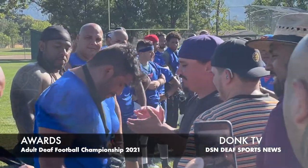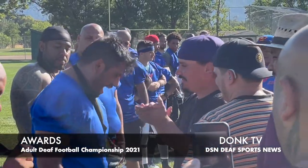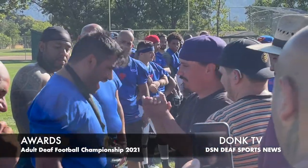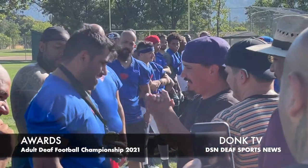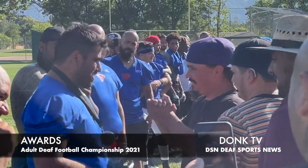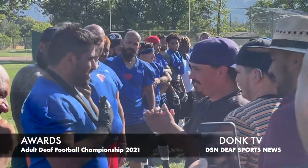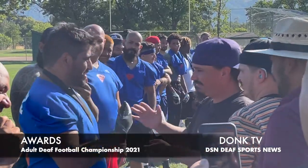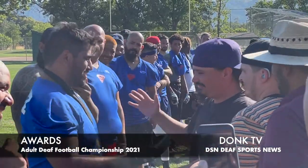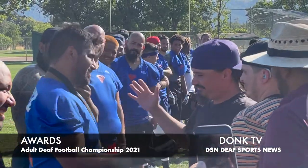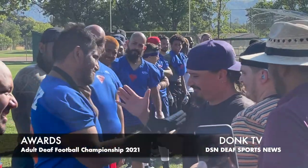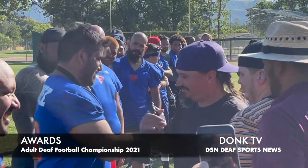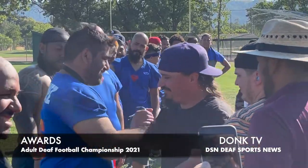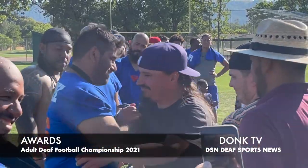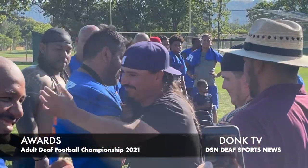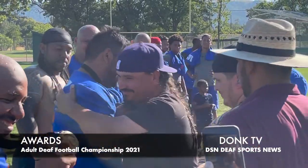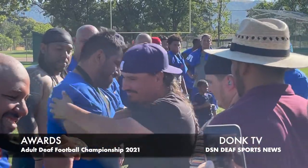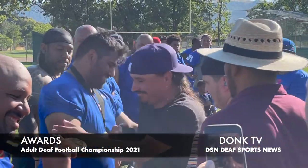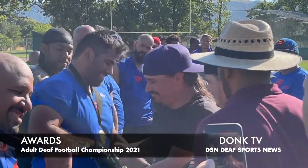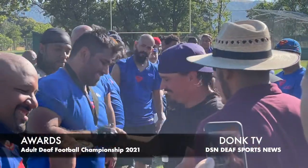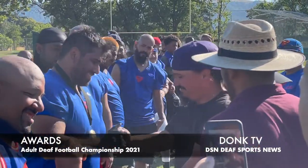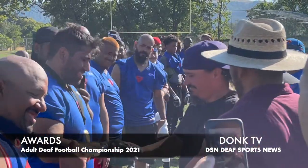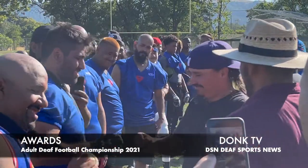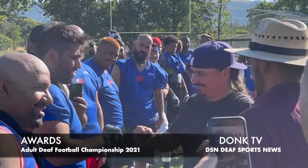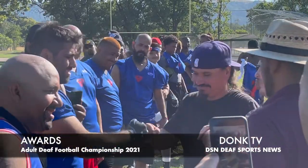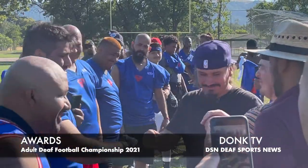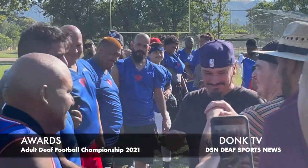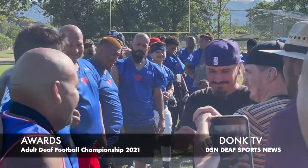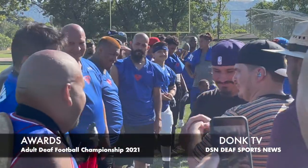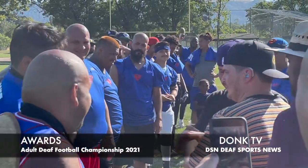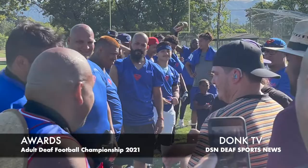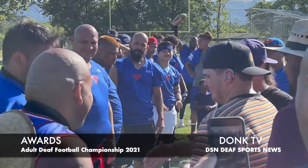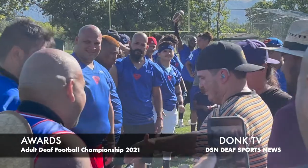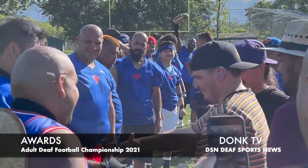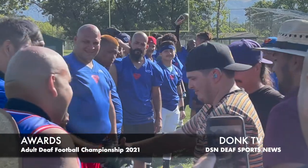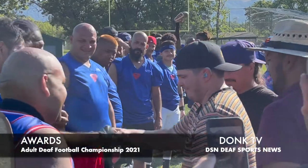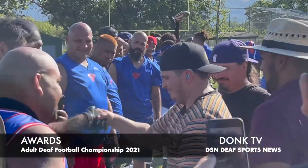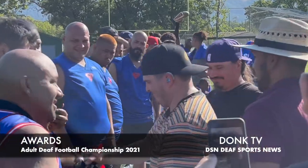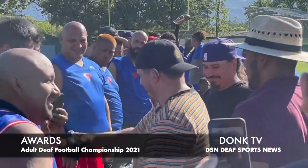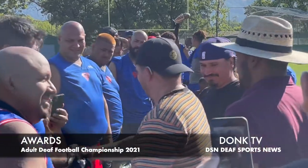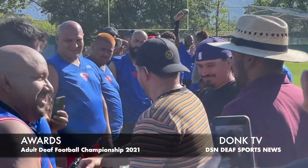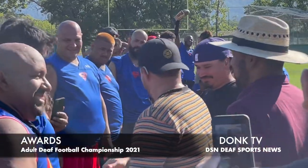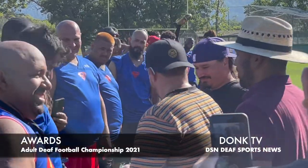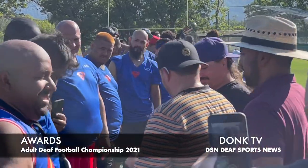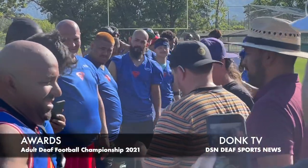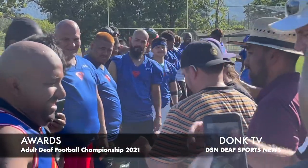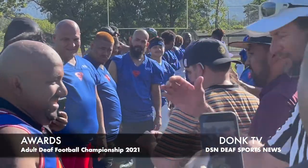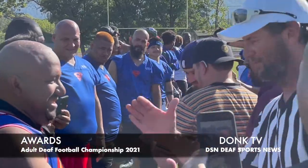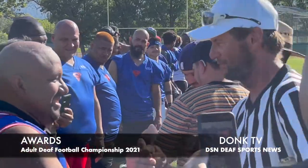congratulations